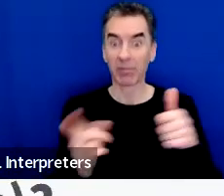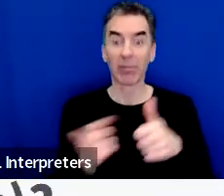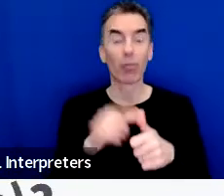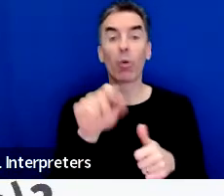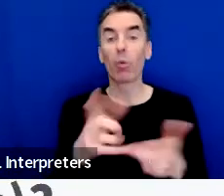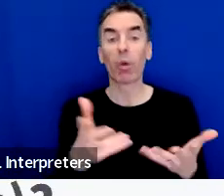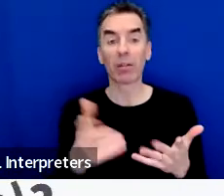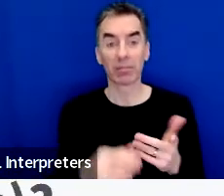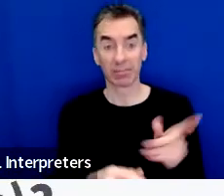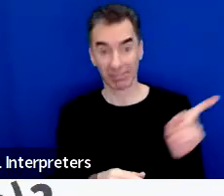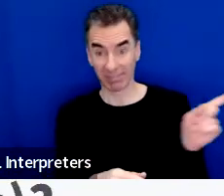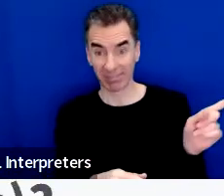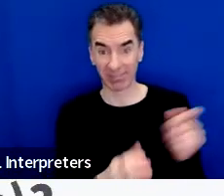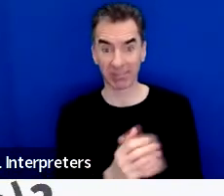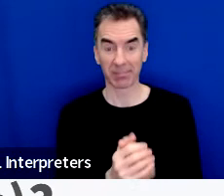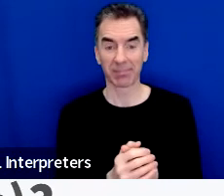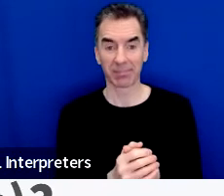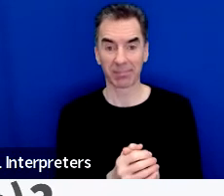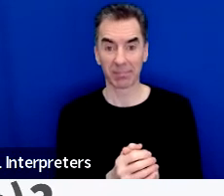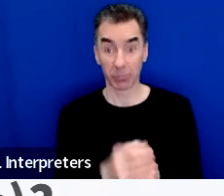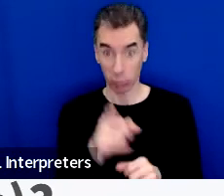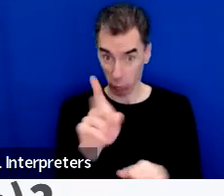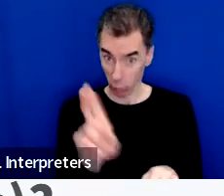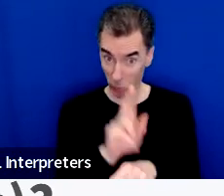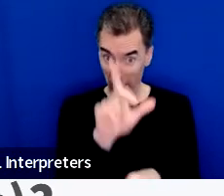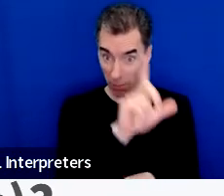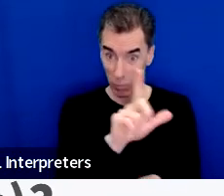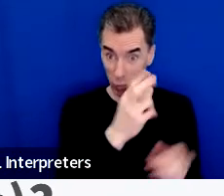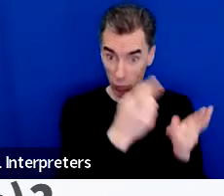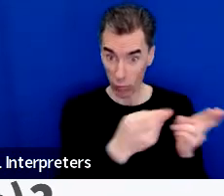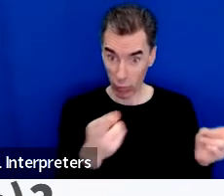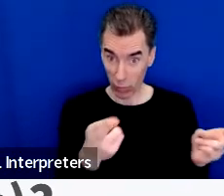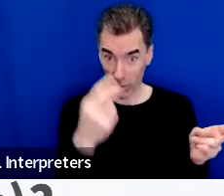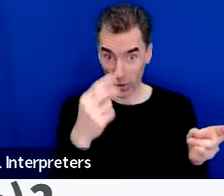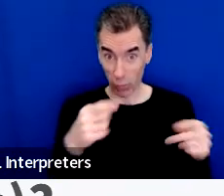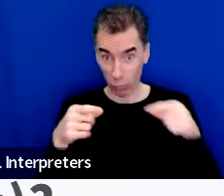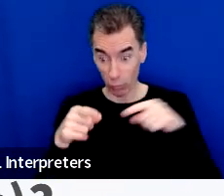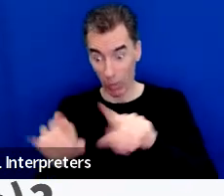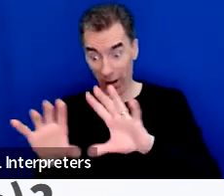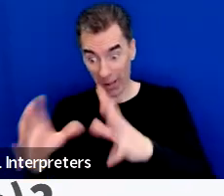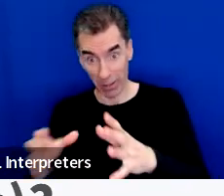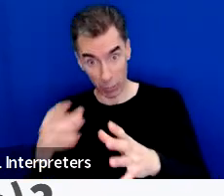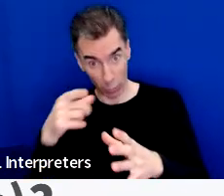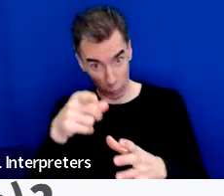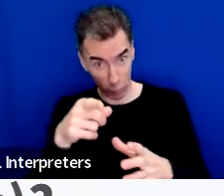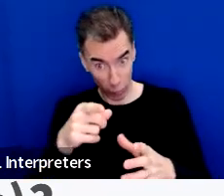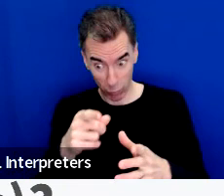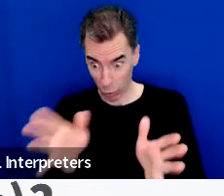do you currently use library resources in your class? So I'm hoping this pole works.